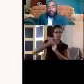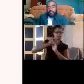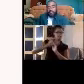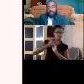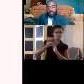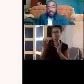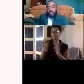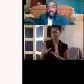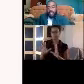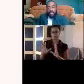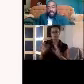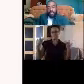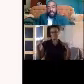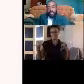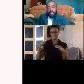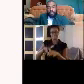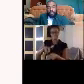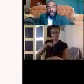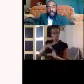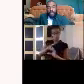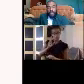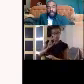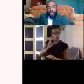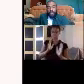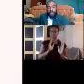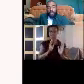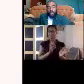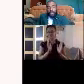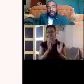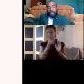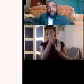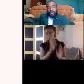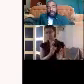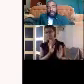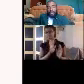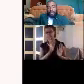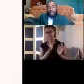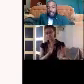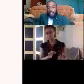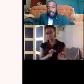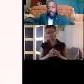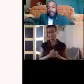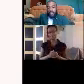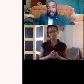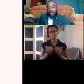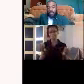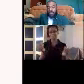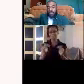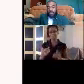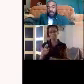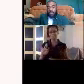And, and then reframing what can I do to, here's what I can do, if that's what you need.